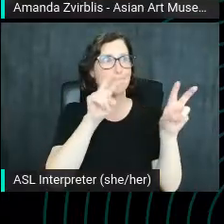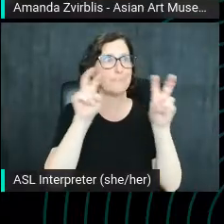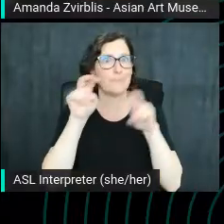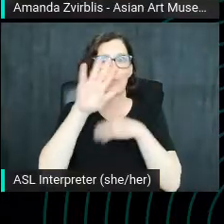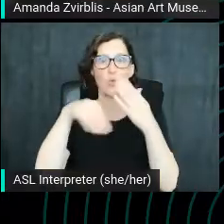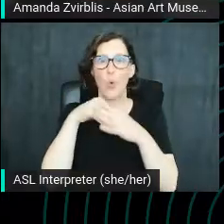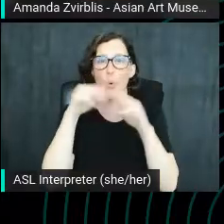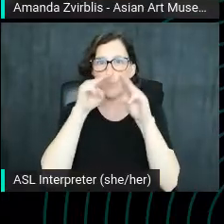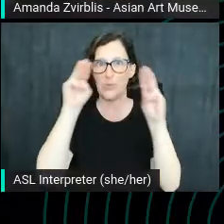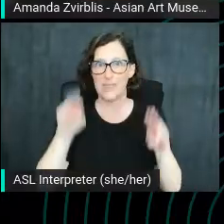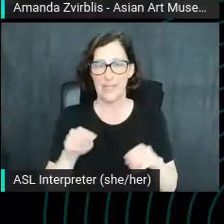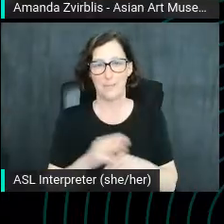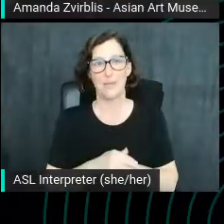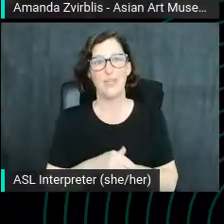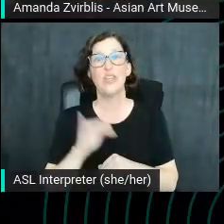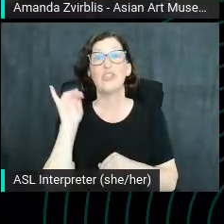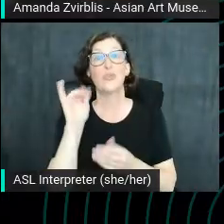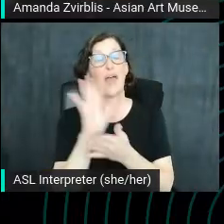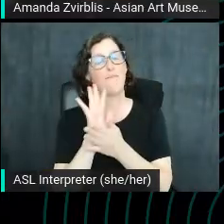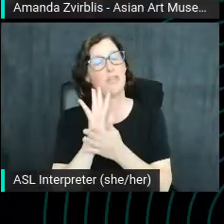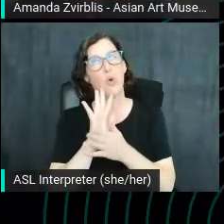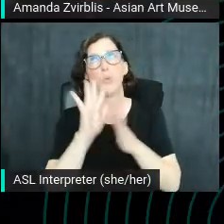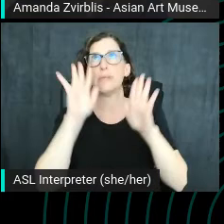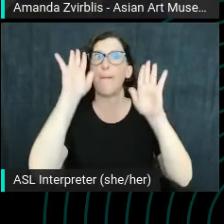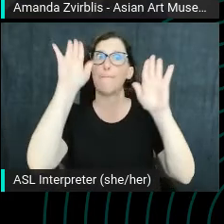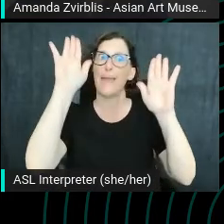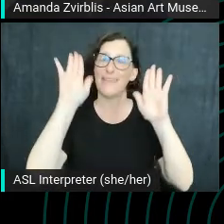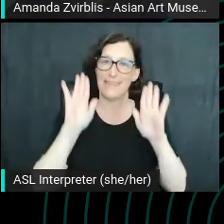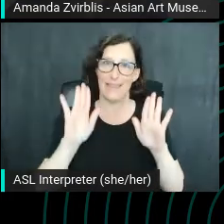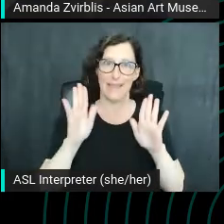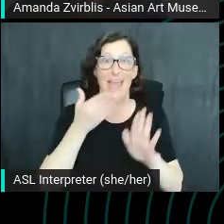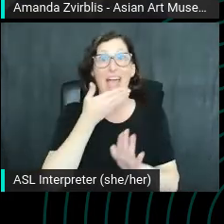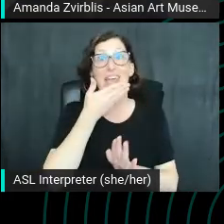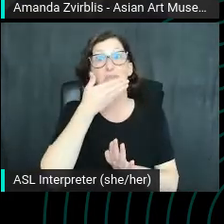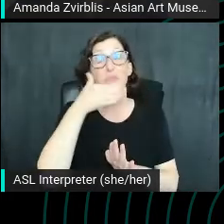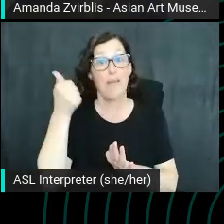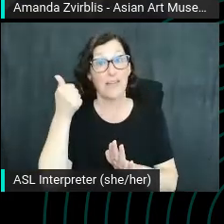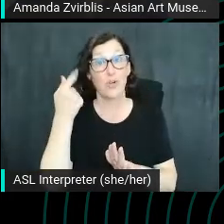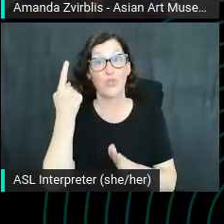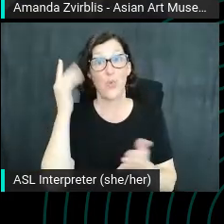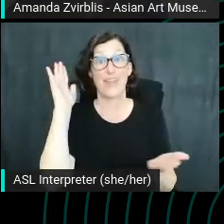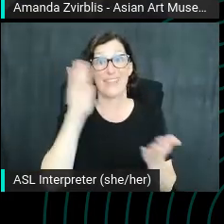So that video was amazing and even better, it was one less video for us to create.